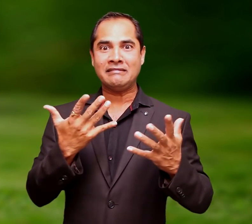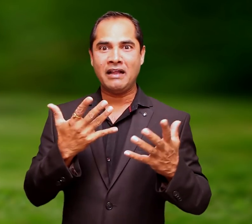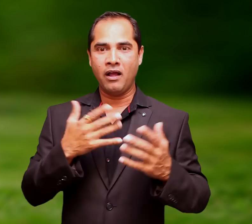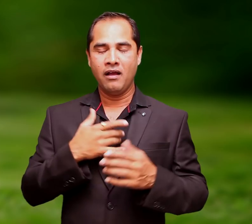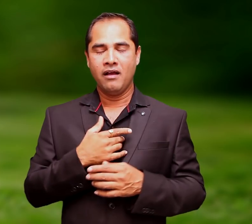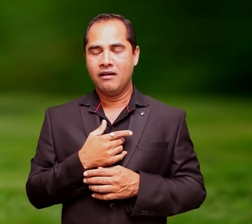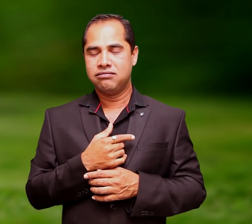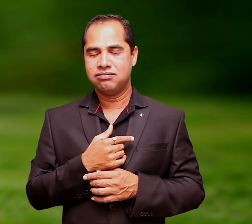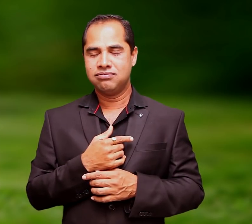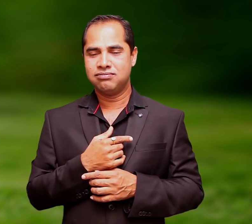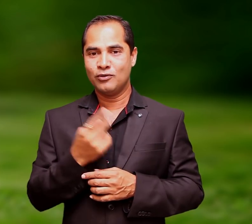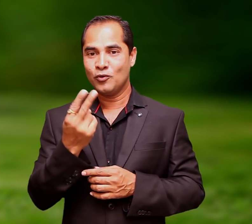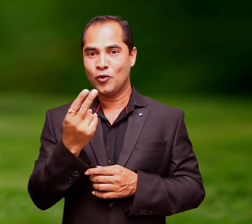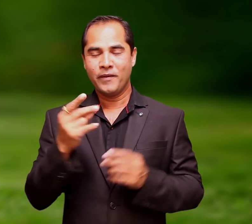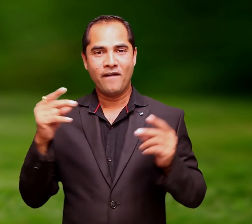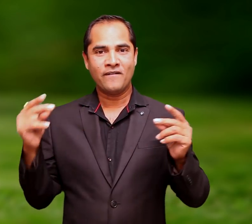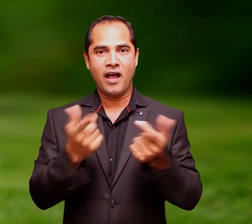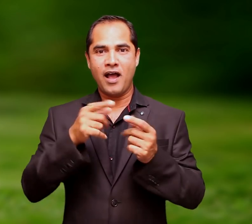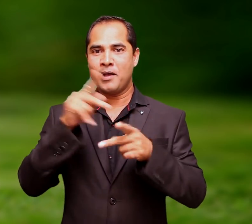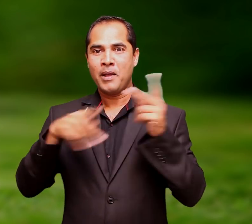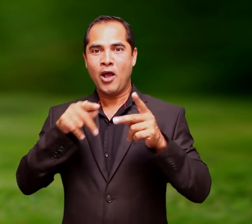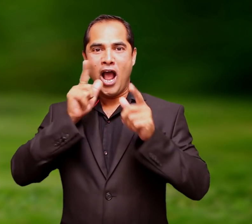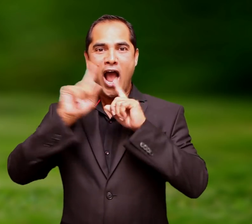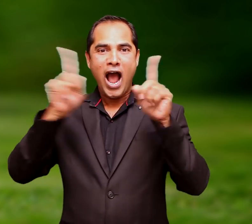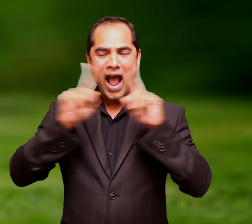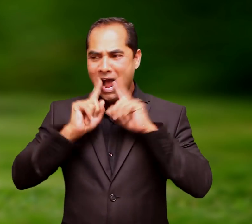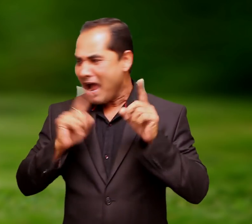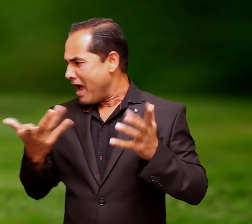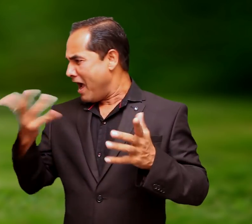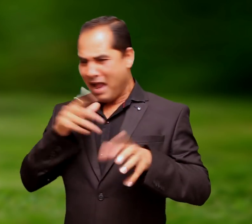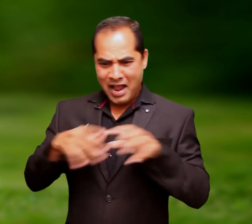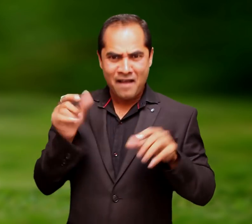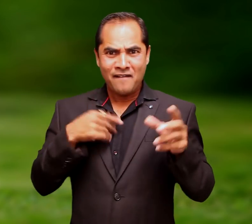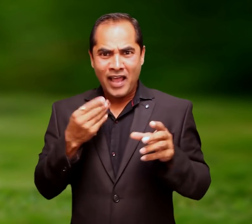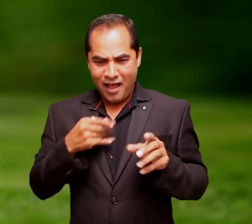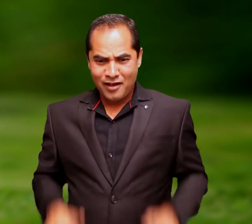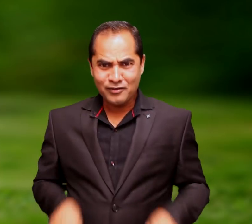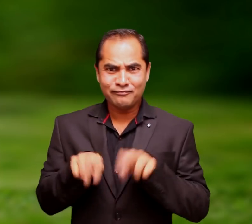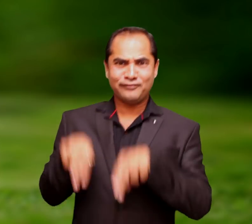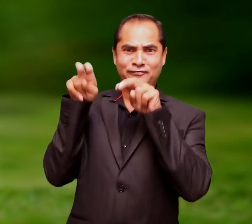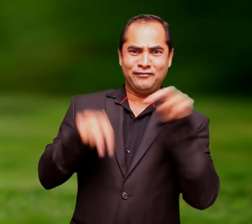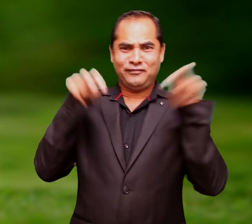down the aircraft. There were squeaks and shrieks and a woman stood up on his seat